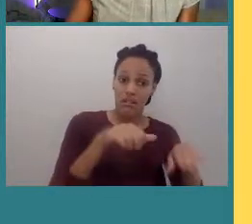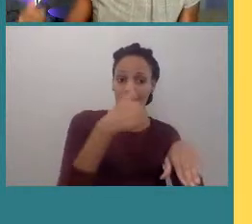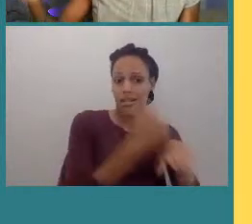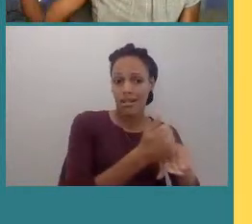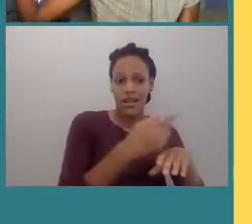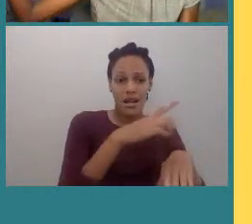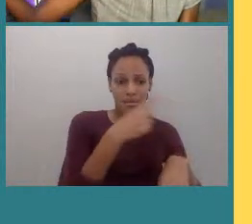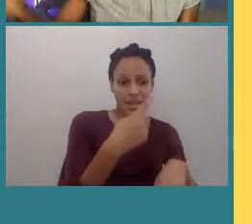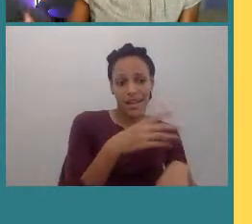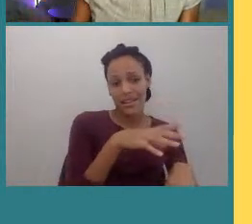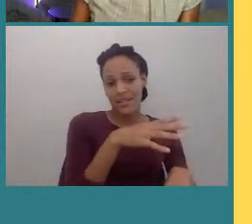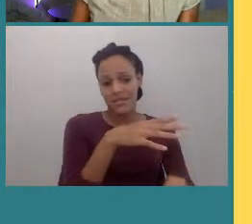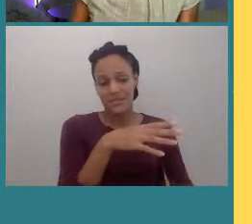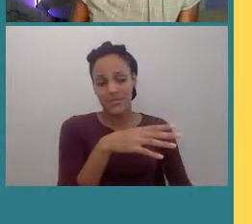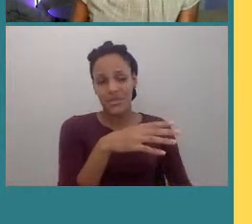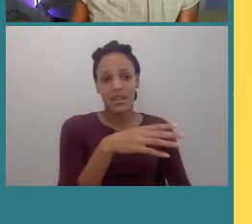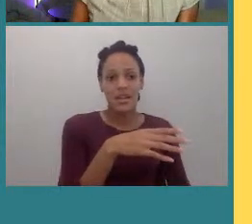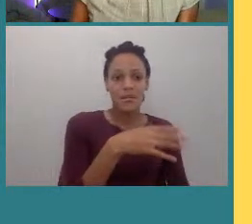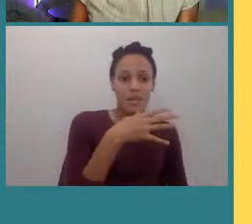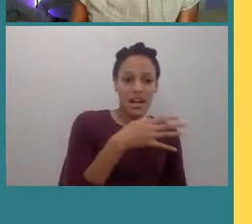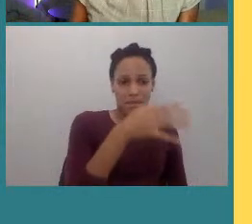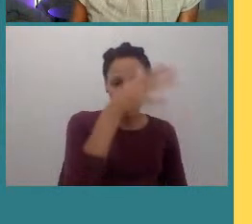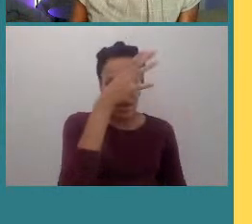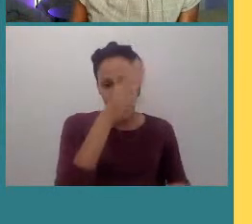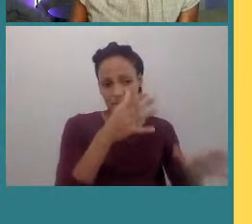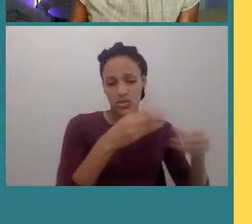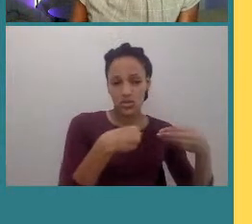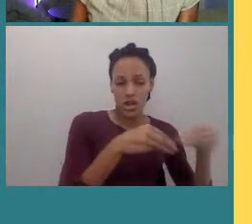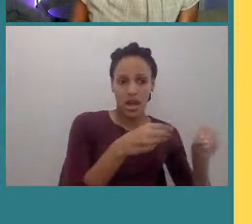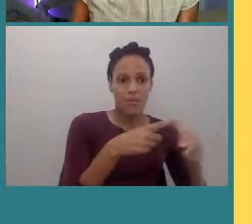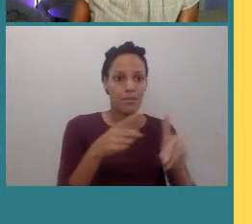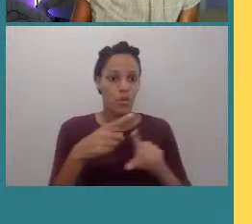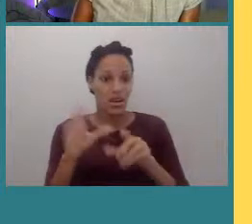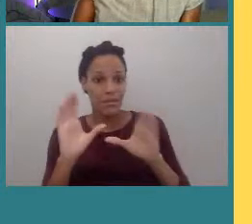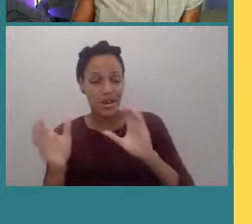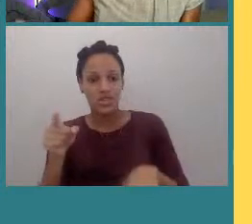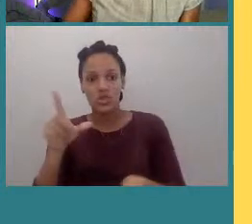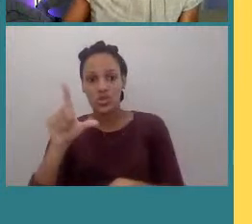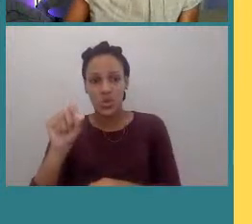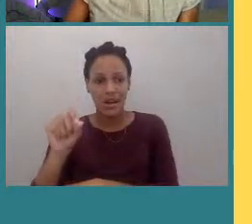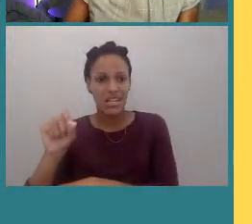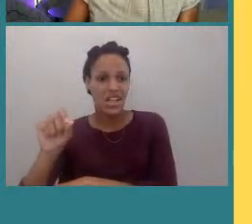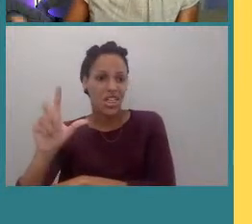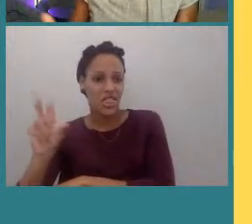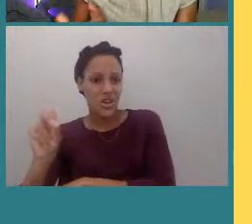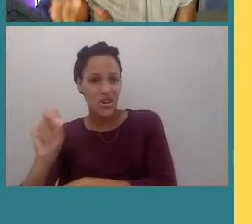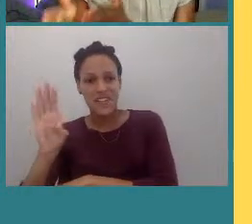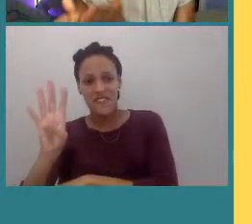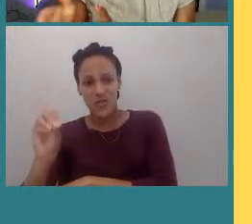shops, businesses that have been around for 10-20-30-50 years, you cannot compare those,